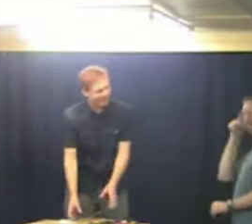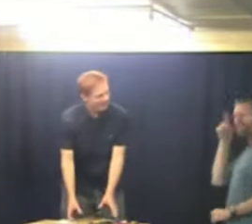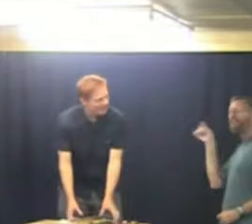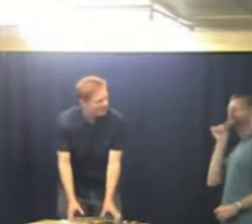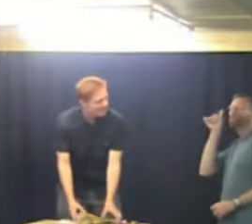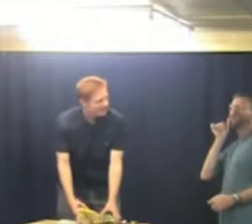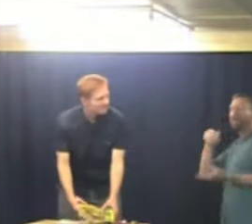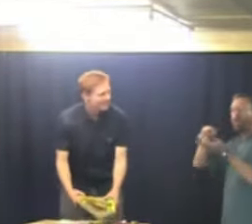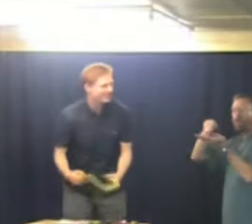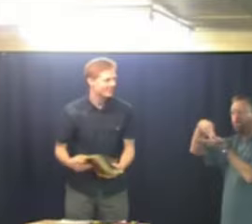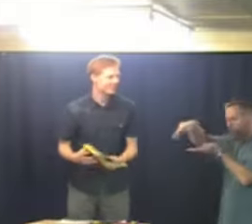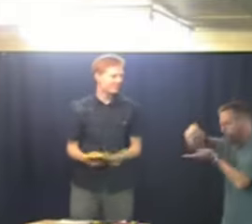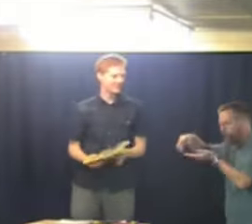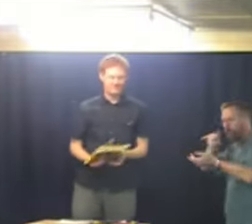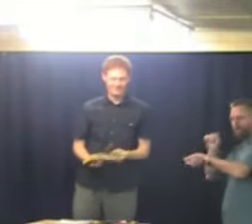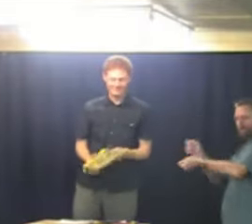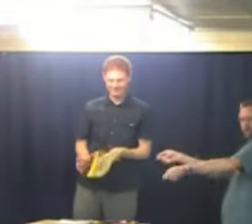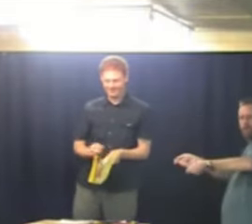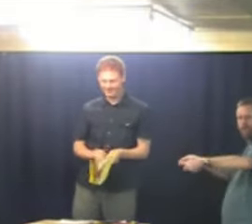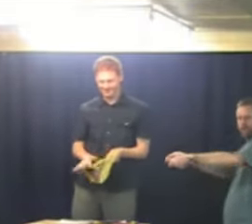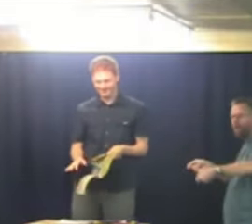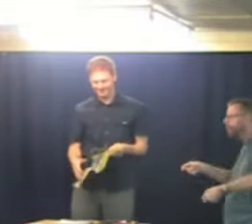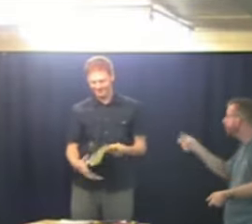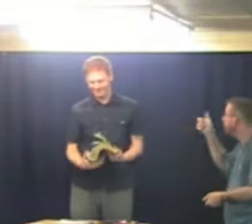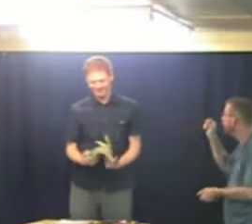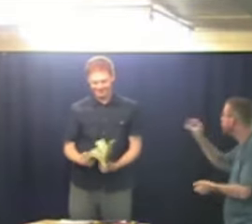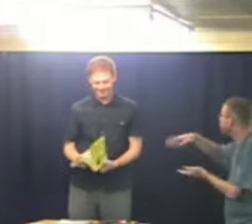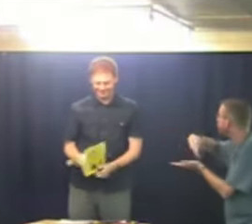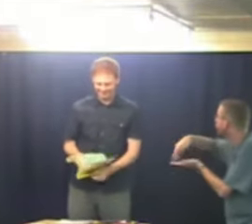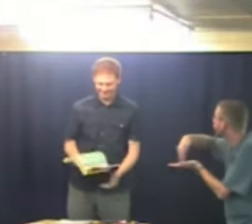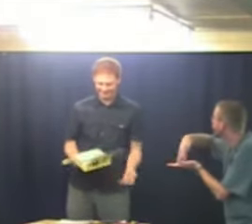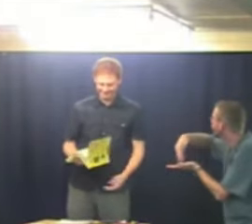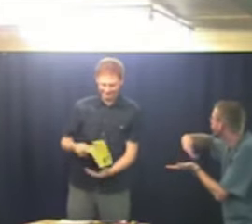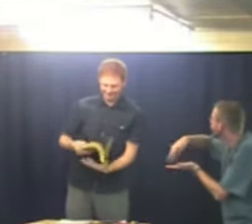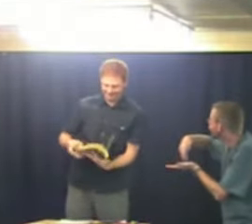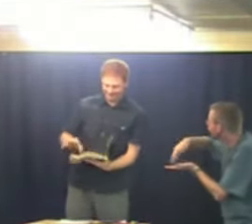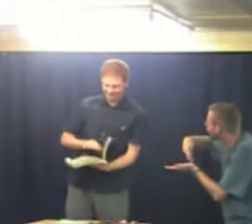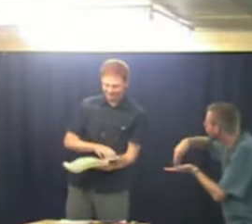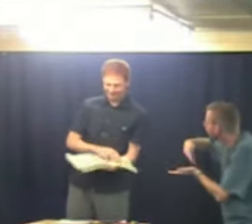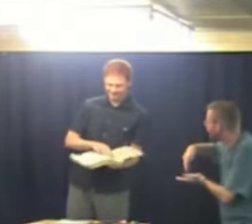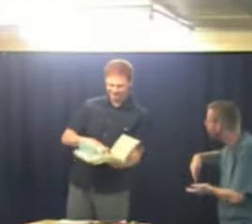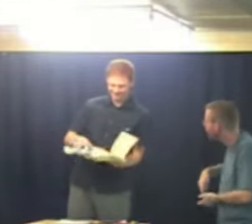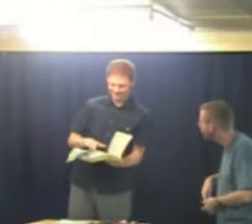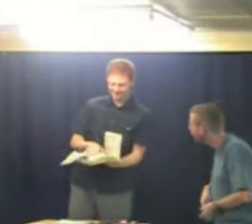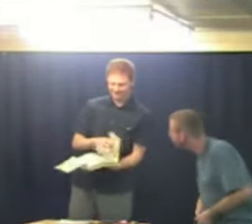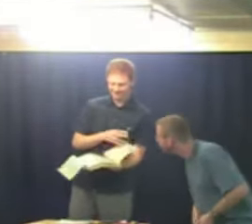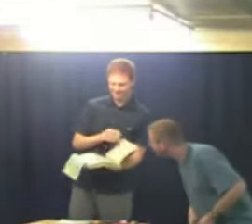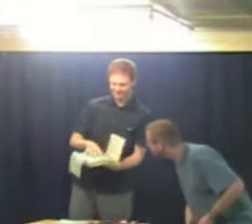(I think he was sly and glued the pages together! Was that true? Did you glue the pages?)